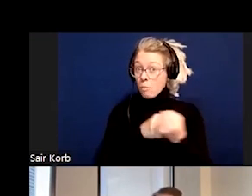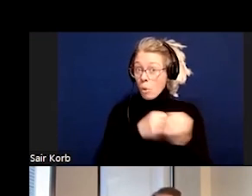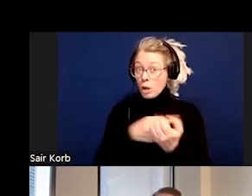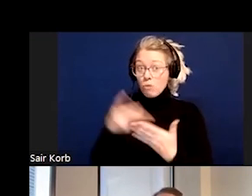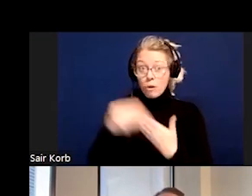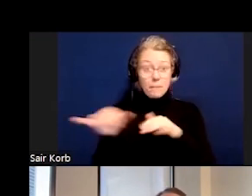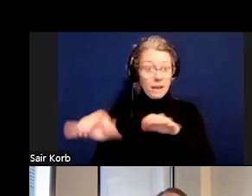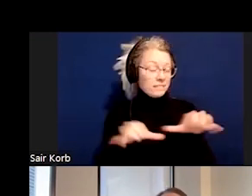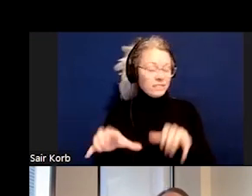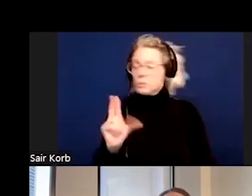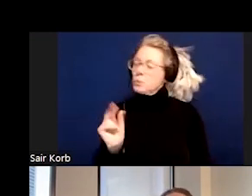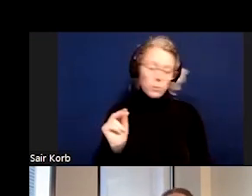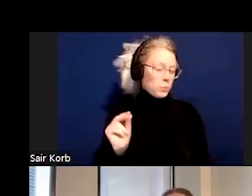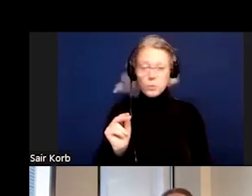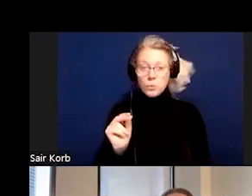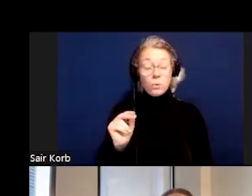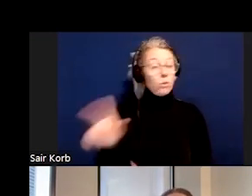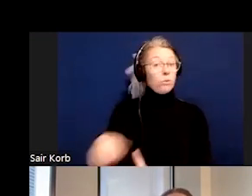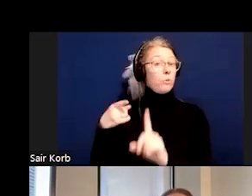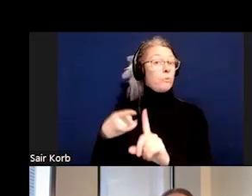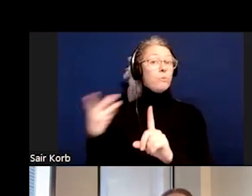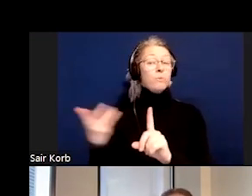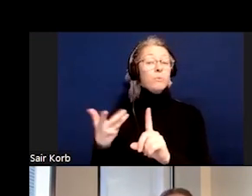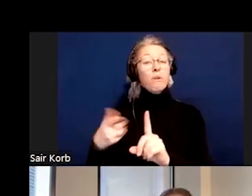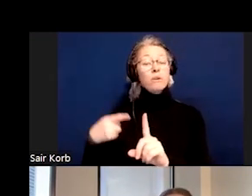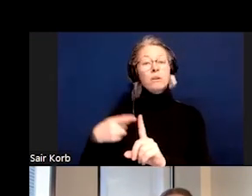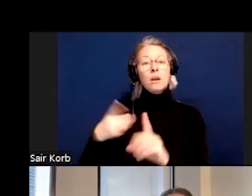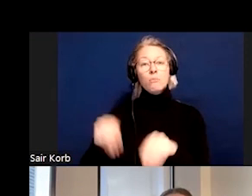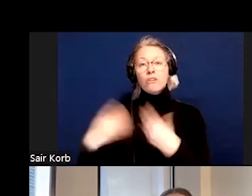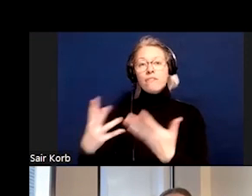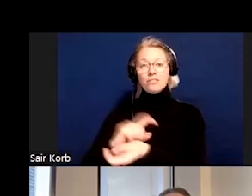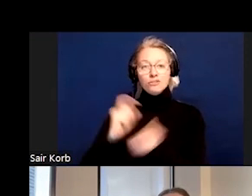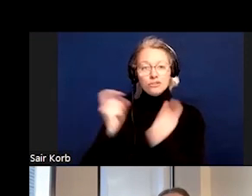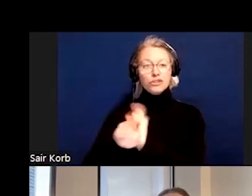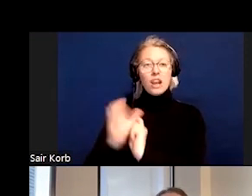activities. The goal of the program is really to provide change capital to organizations